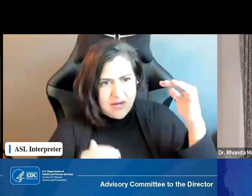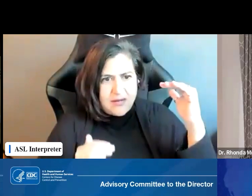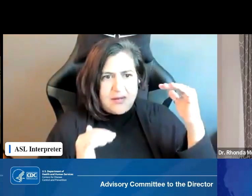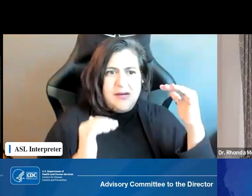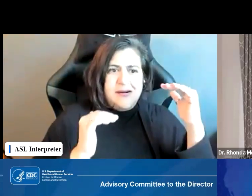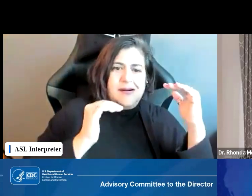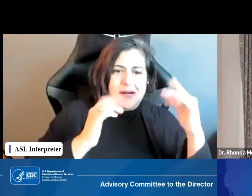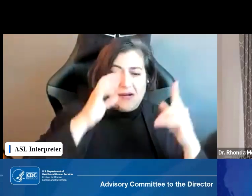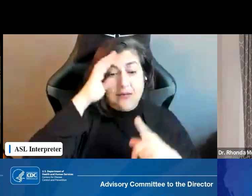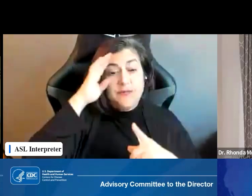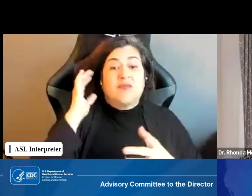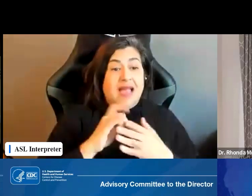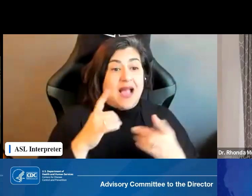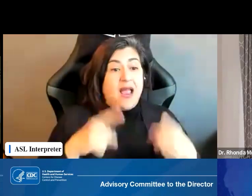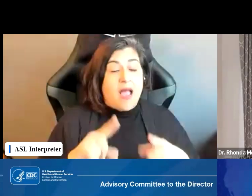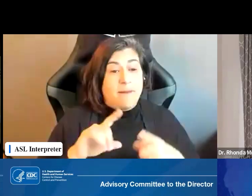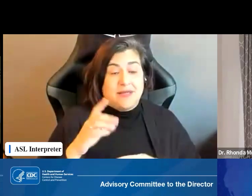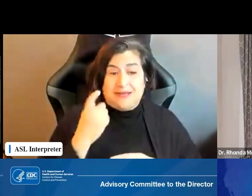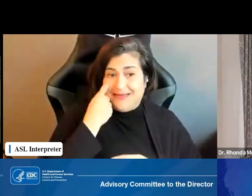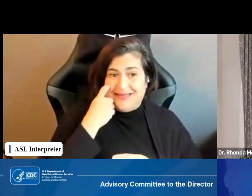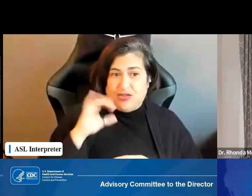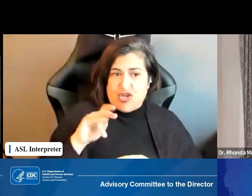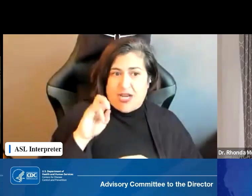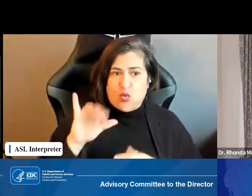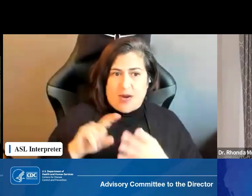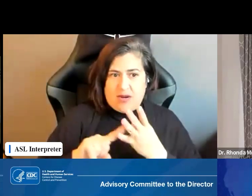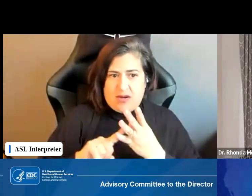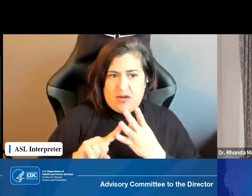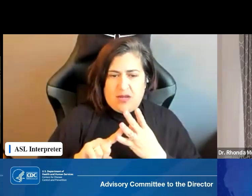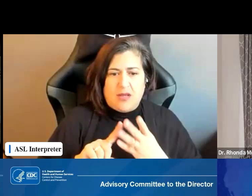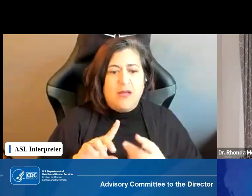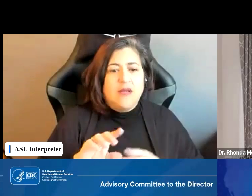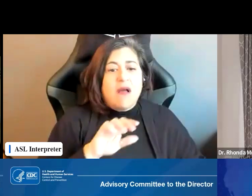The other thing that we've done through our CORE initiative is